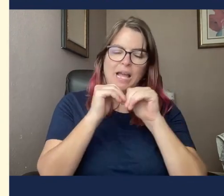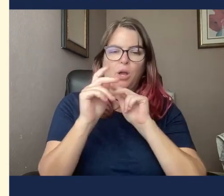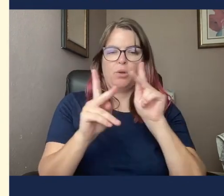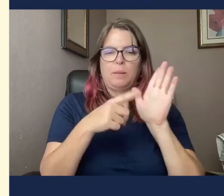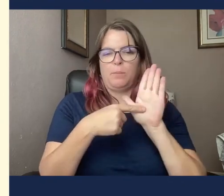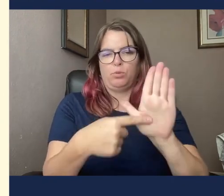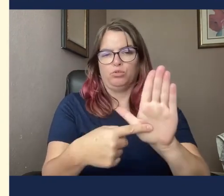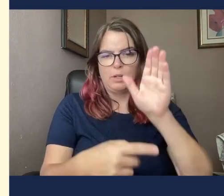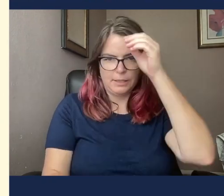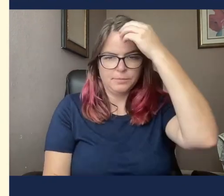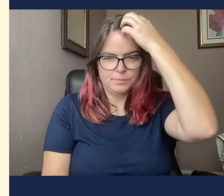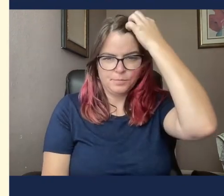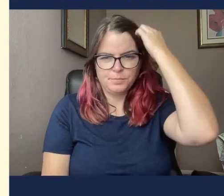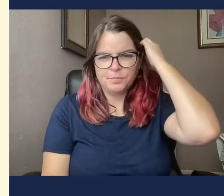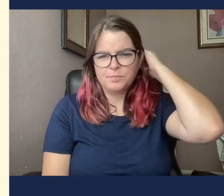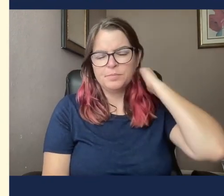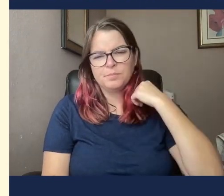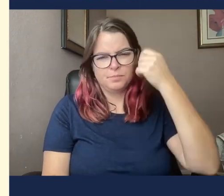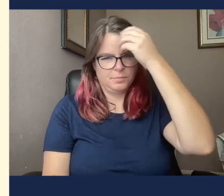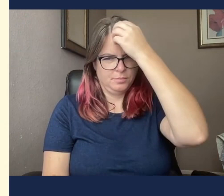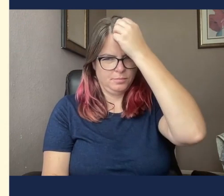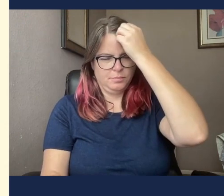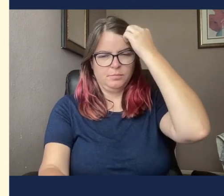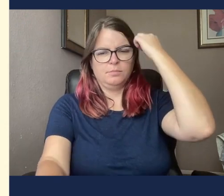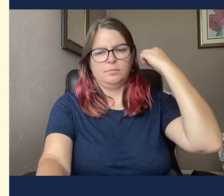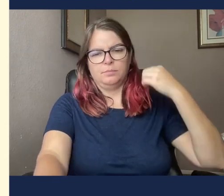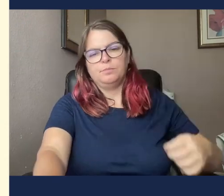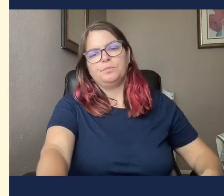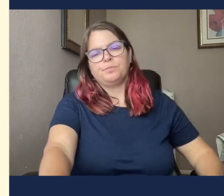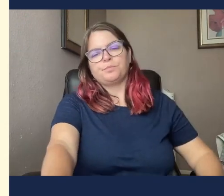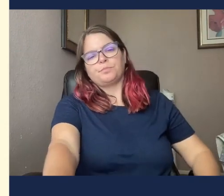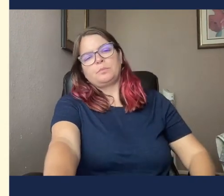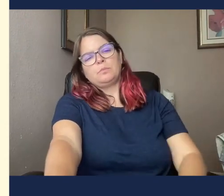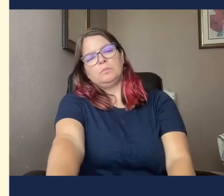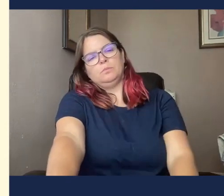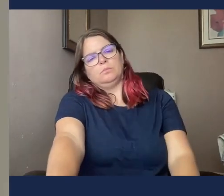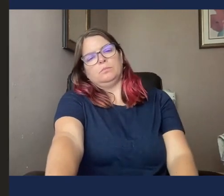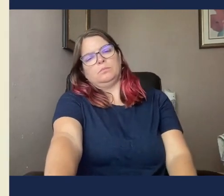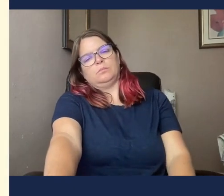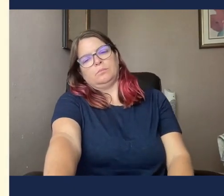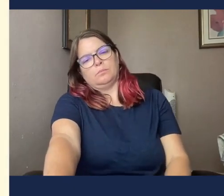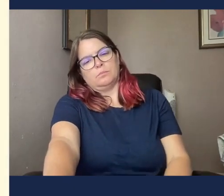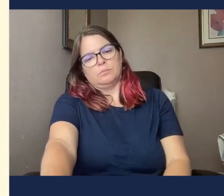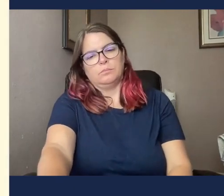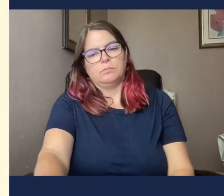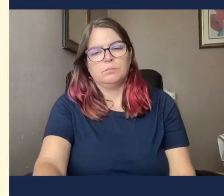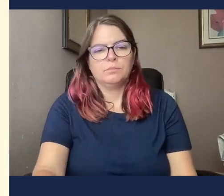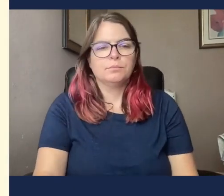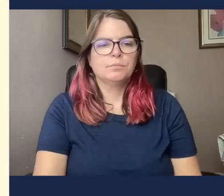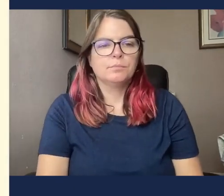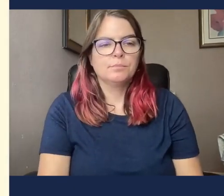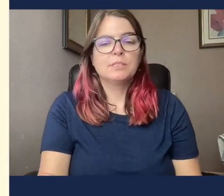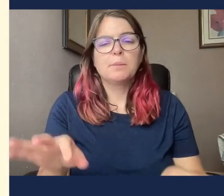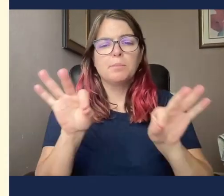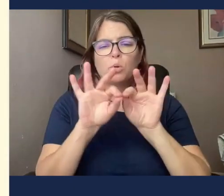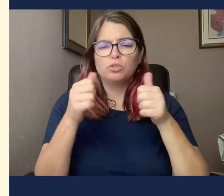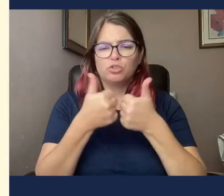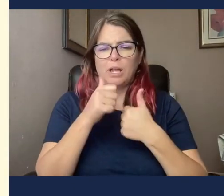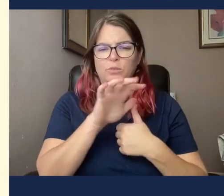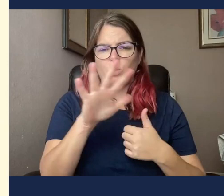Muslim believers in China are indigenous. Chinese are interned for so called reeducation in China culture which is an